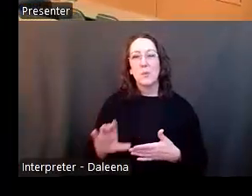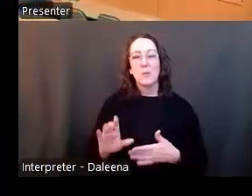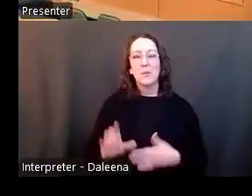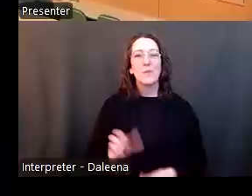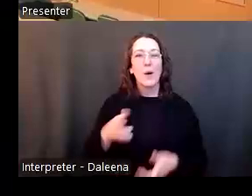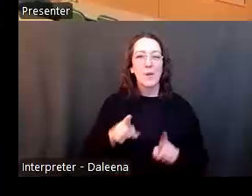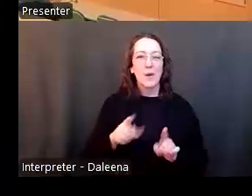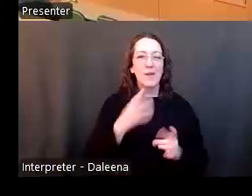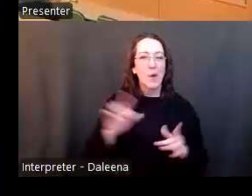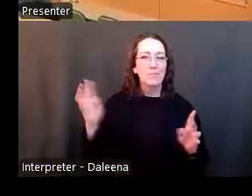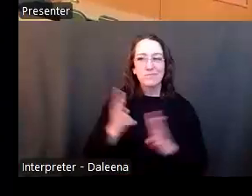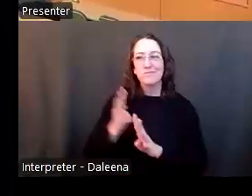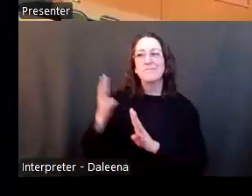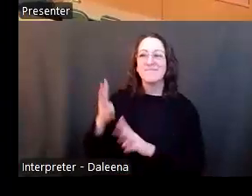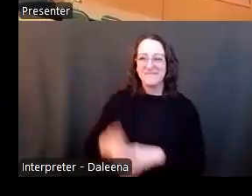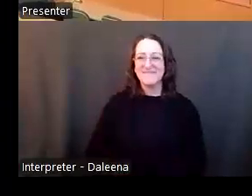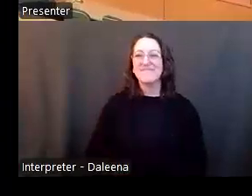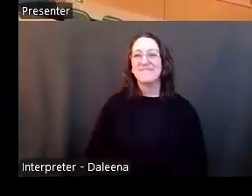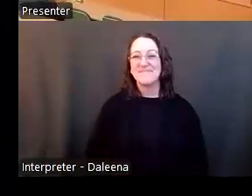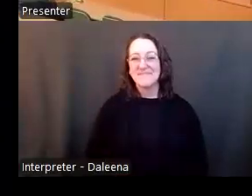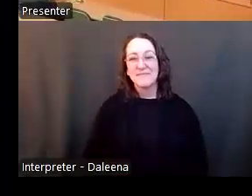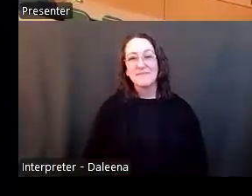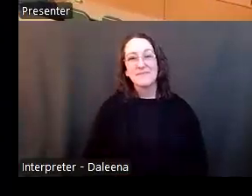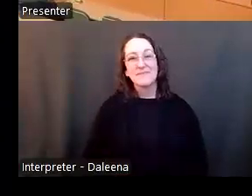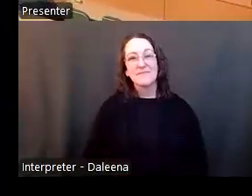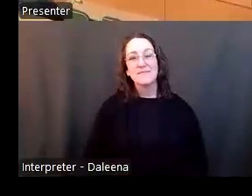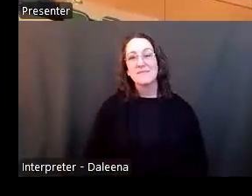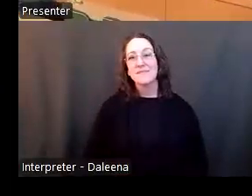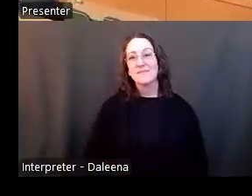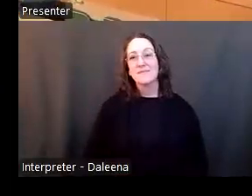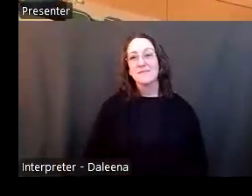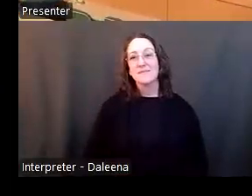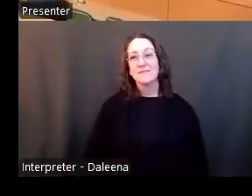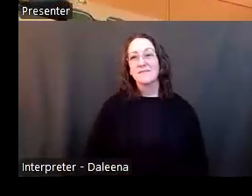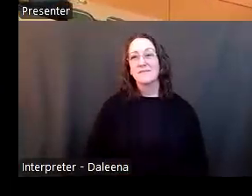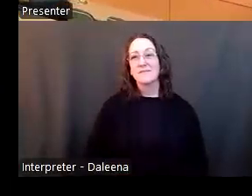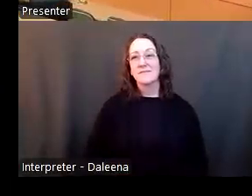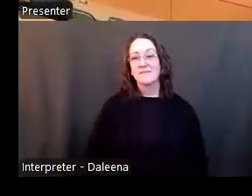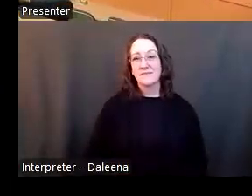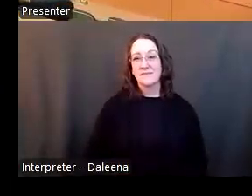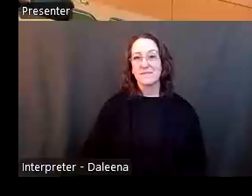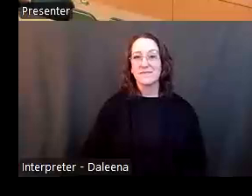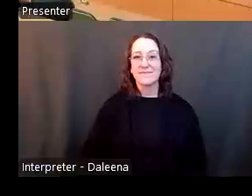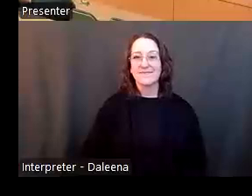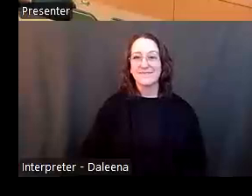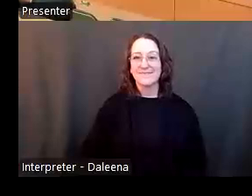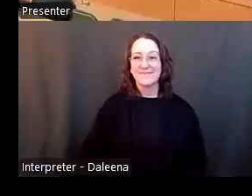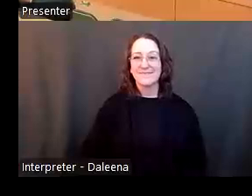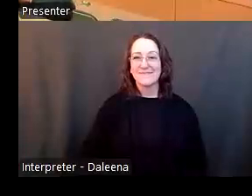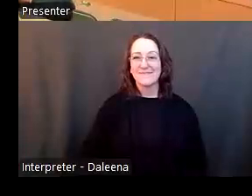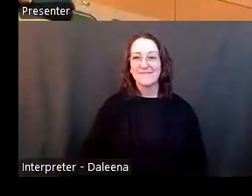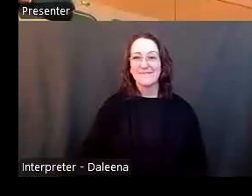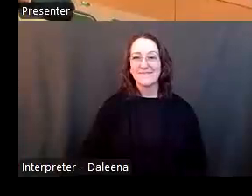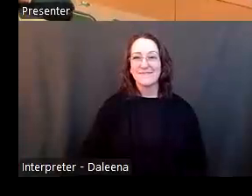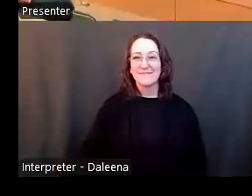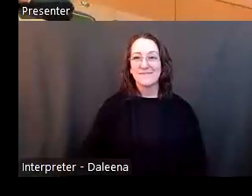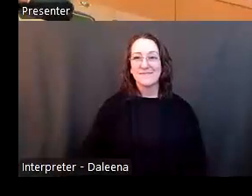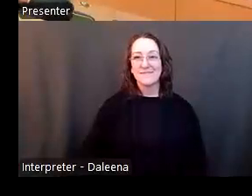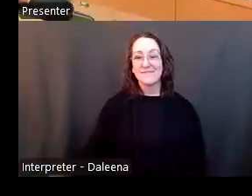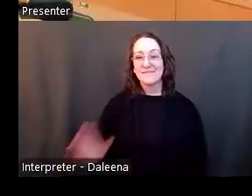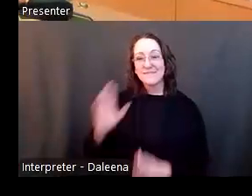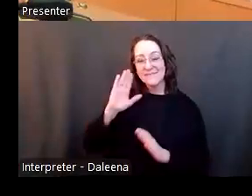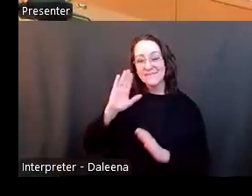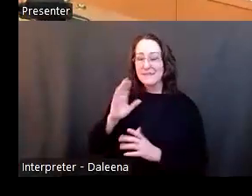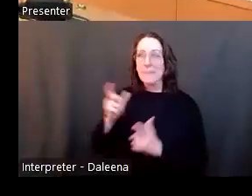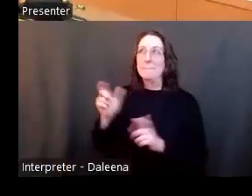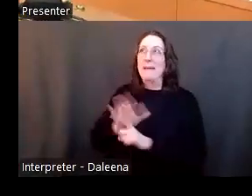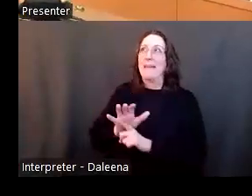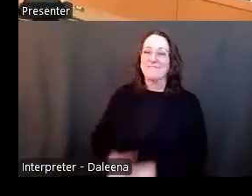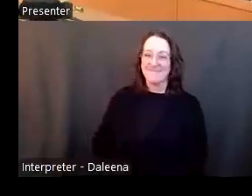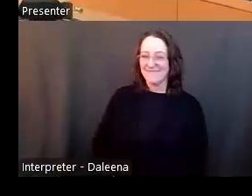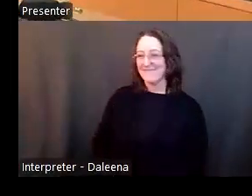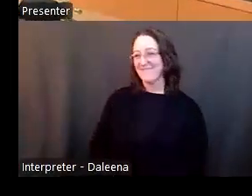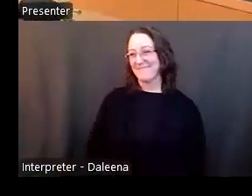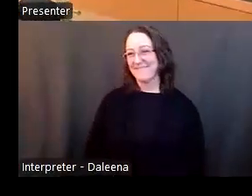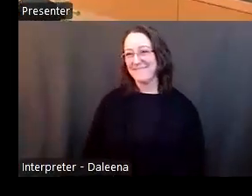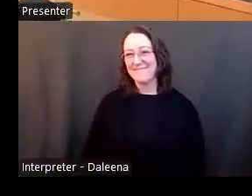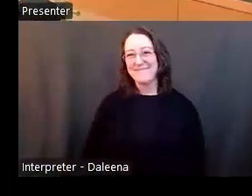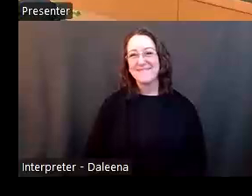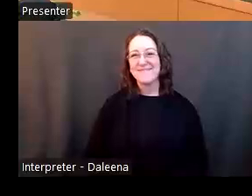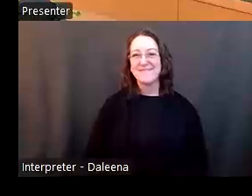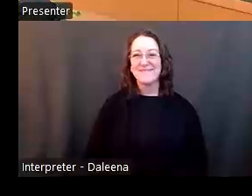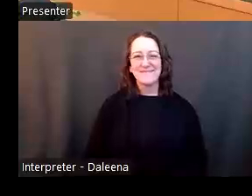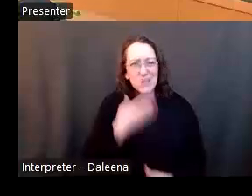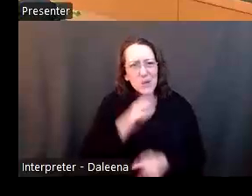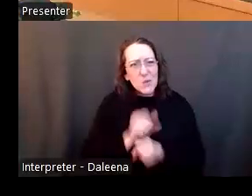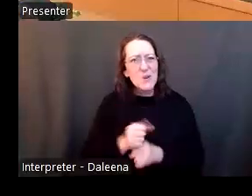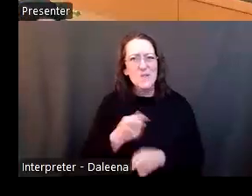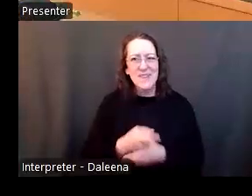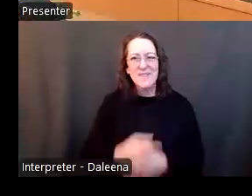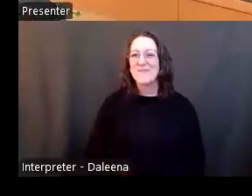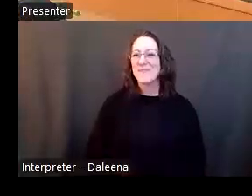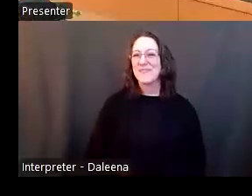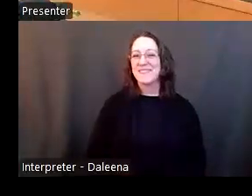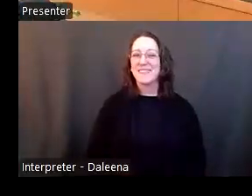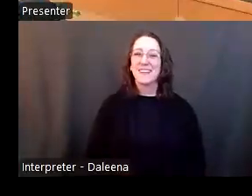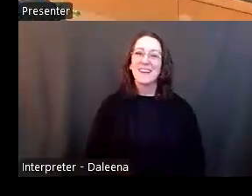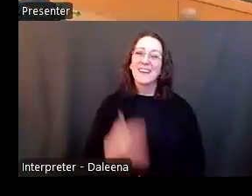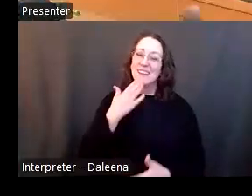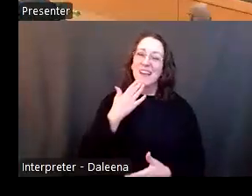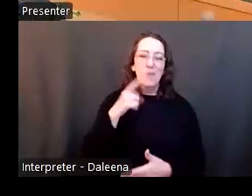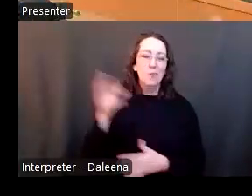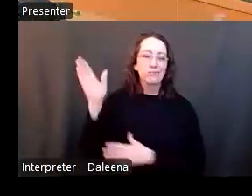that hi big fan um it's good work right um so thank you very much for this presentation I always